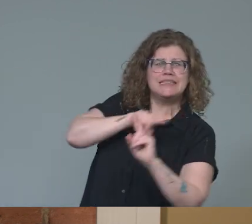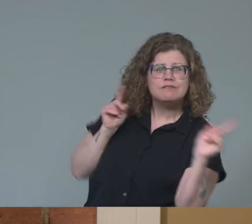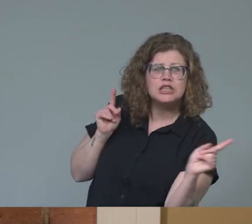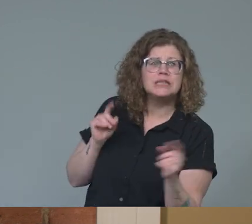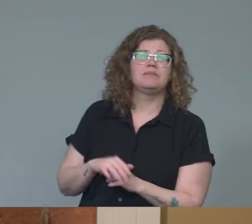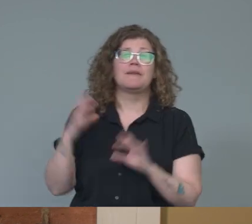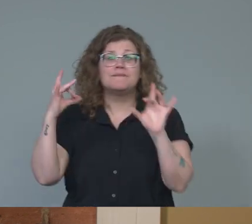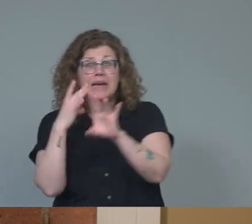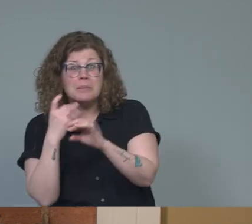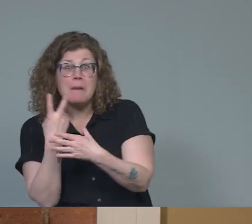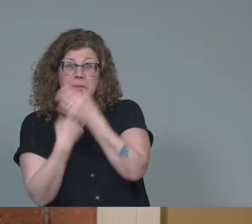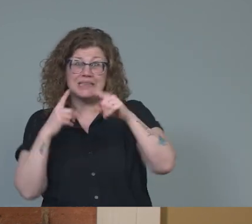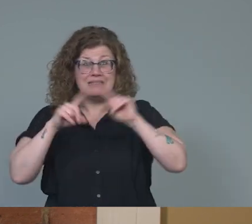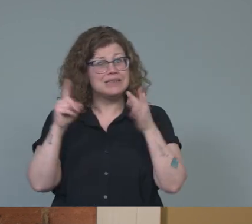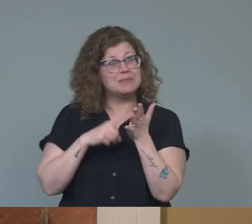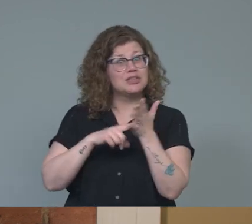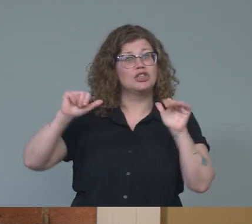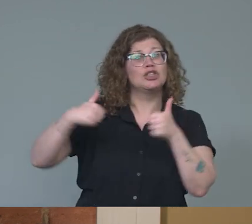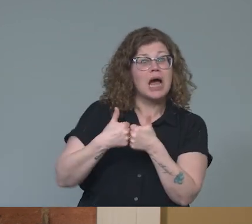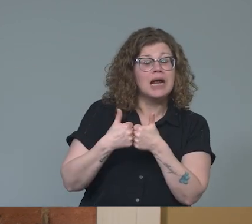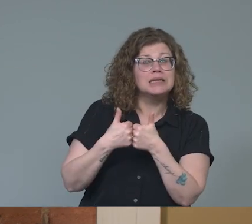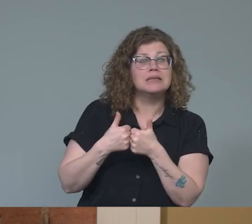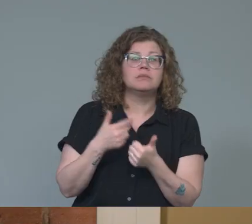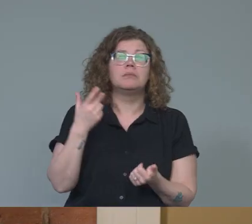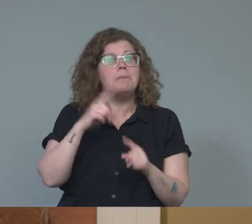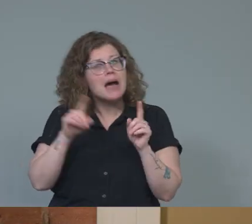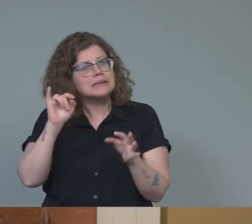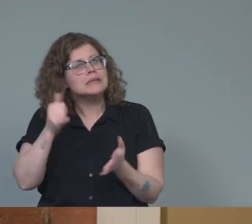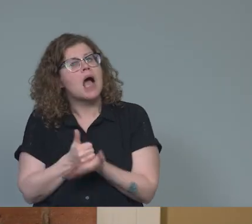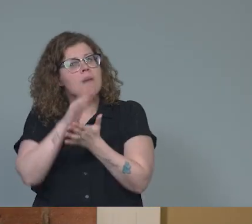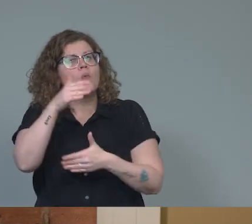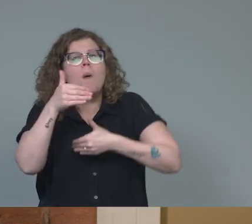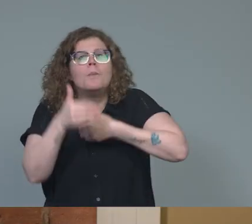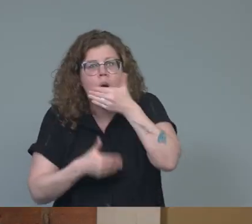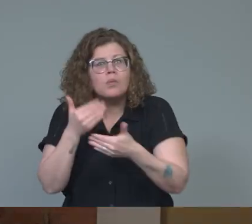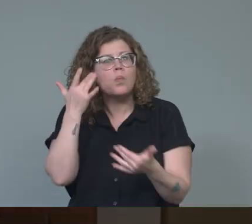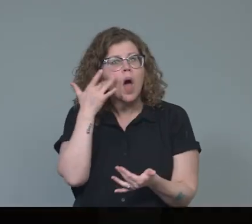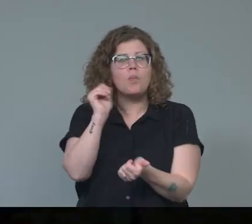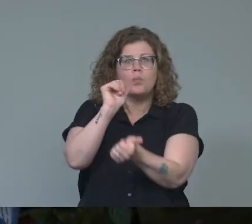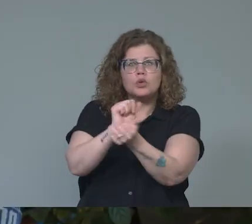criticisms that they make are not of you. They're simply just working to ensure the success of the project. Well,